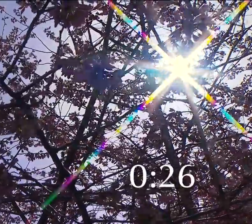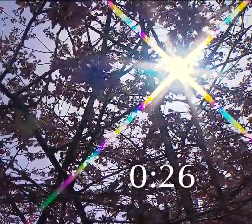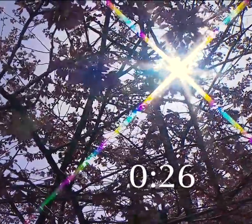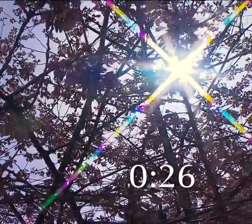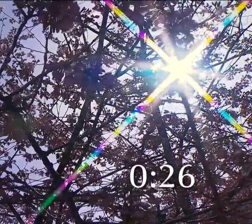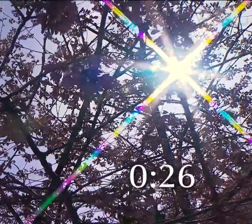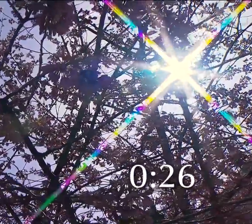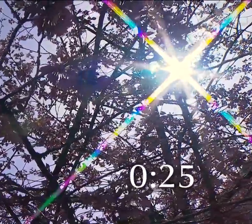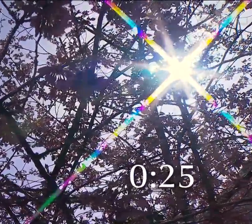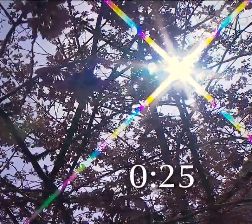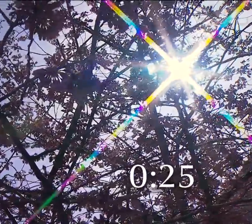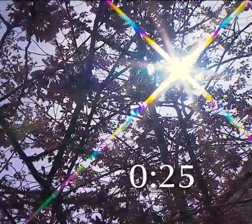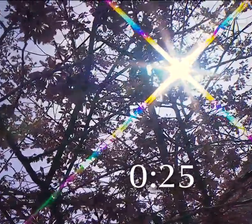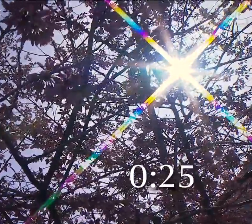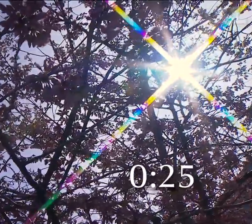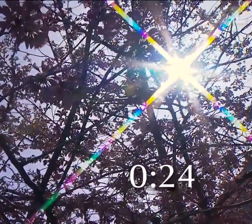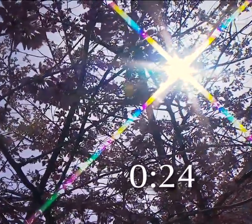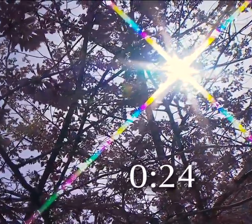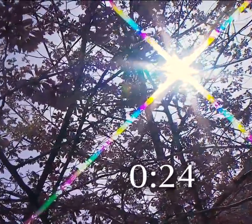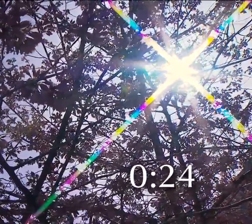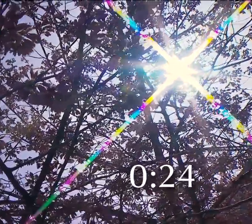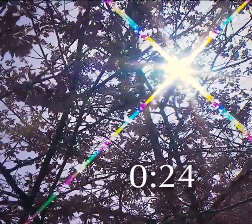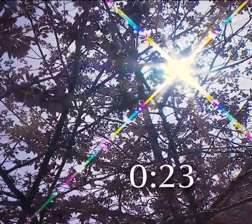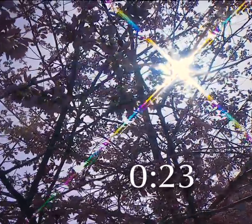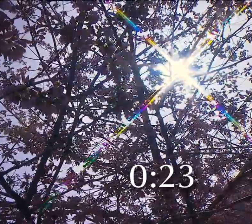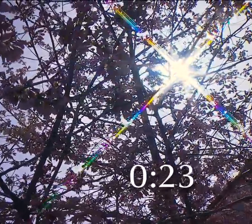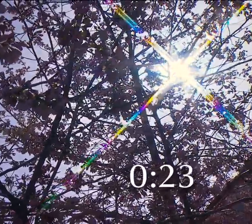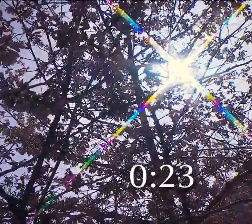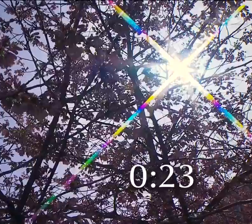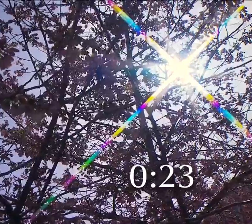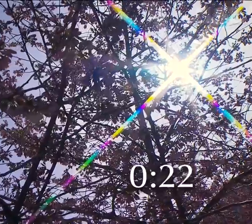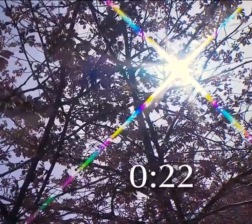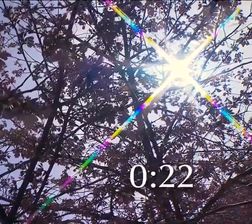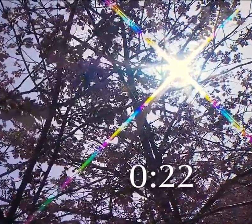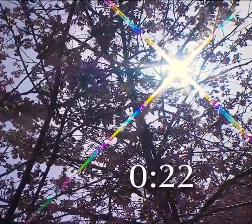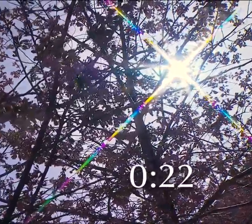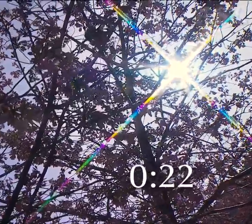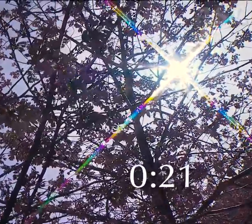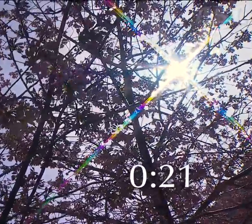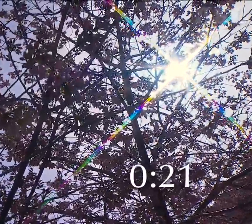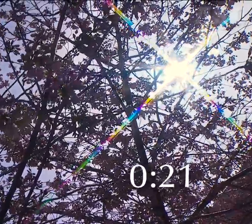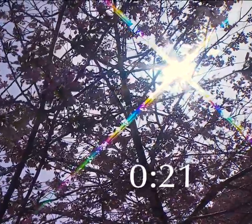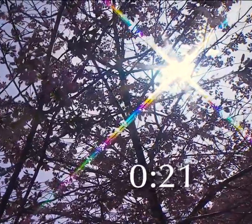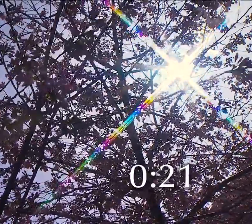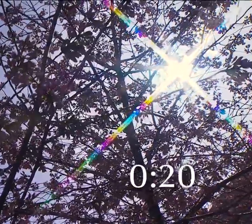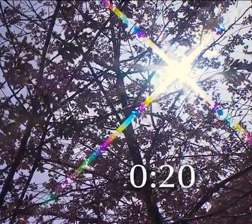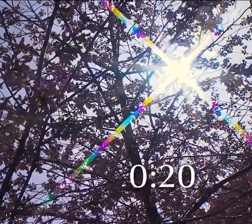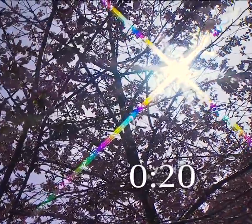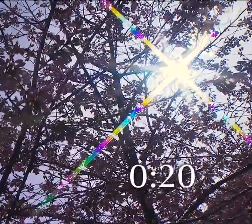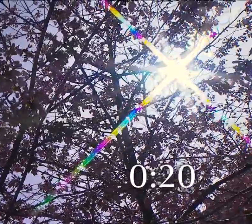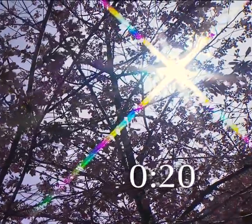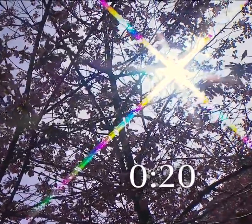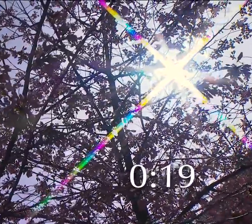THIS IS THE ENGLISH CLOSED CAPTION CHANNEL OF THE CHURCH OF JESUS CHRIST OF LATTER-DAY SAINTS.